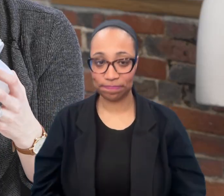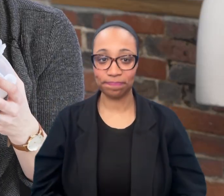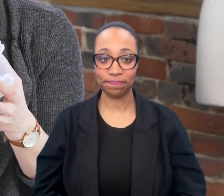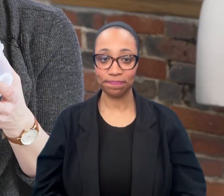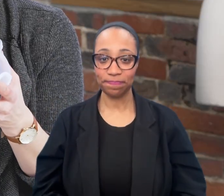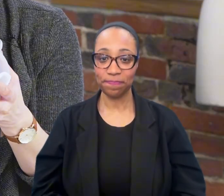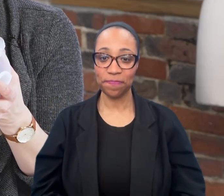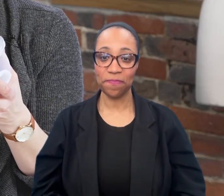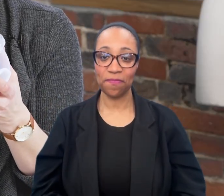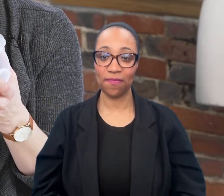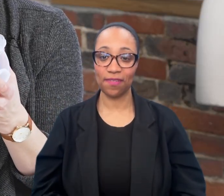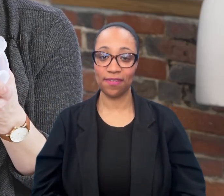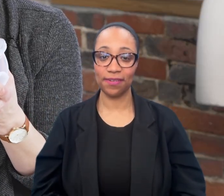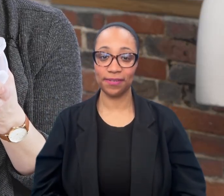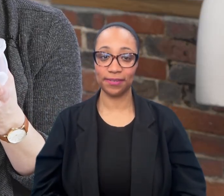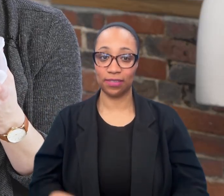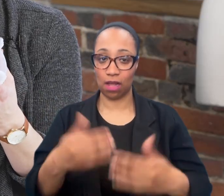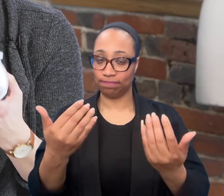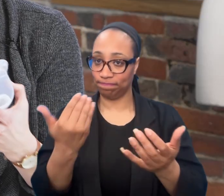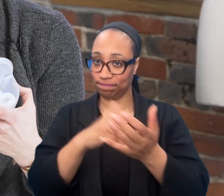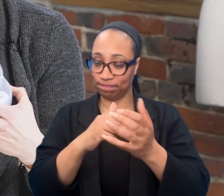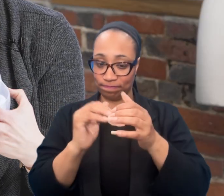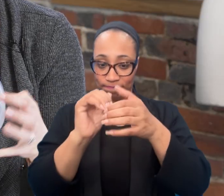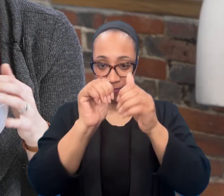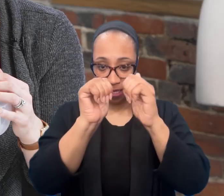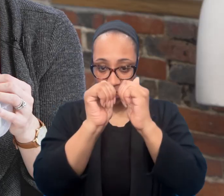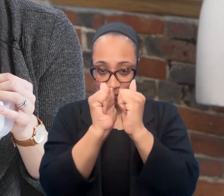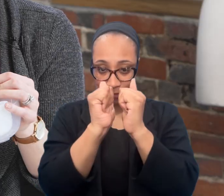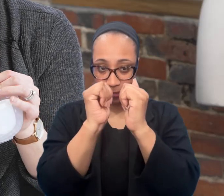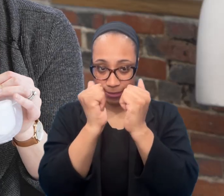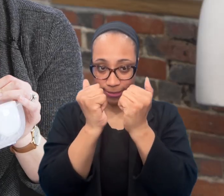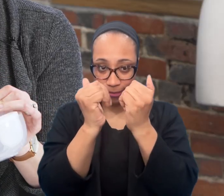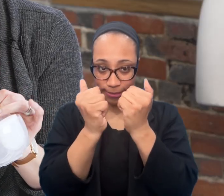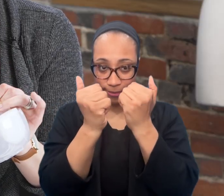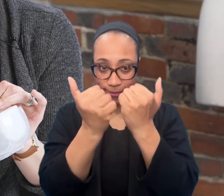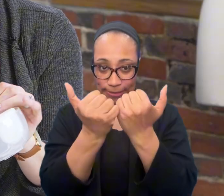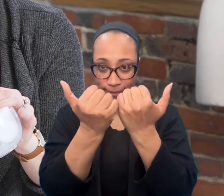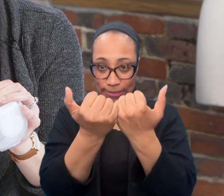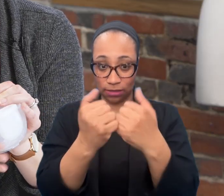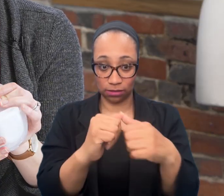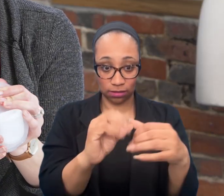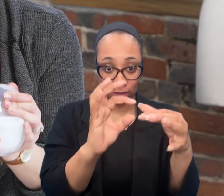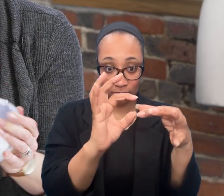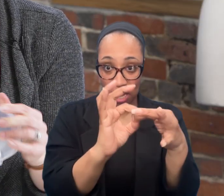top and then also lining up the middle pushing that in and then you can just adjust all the way